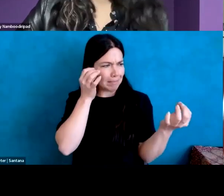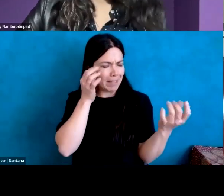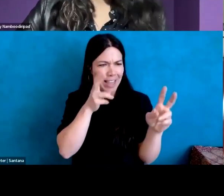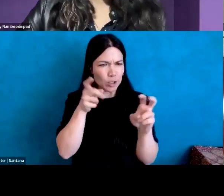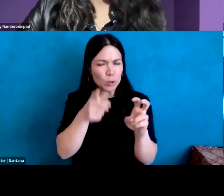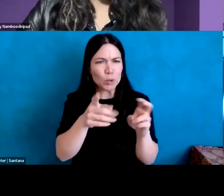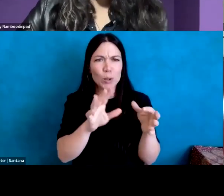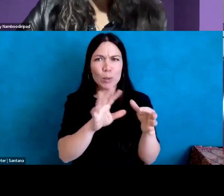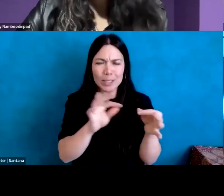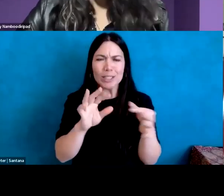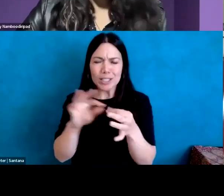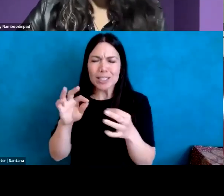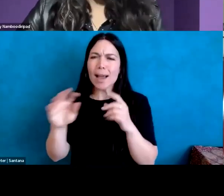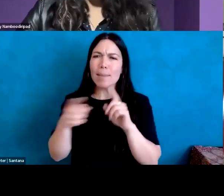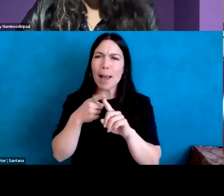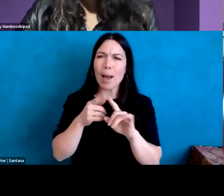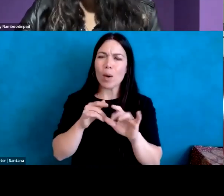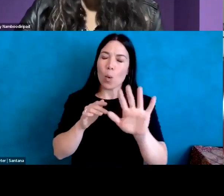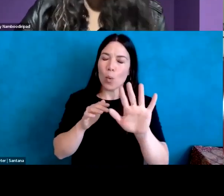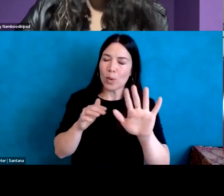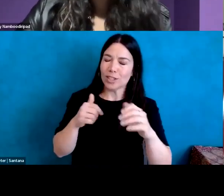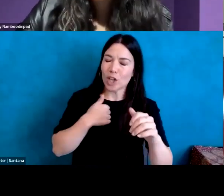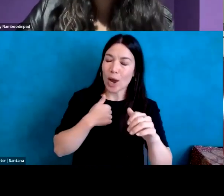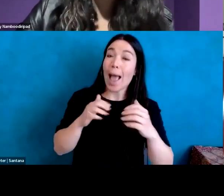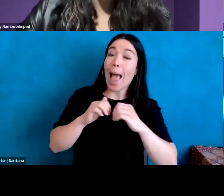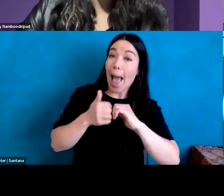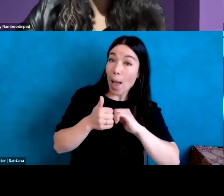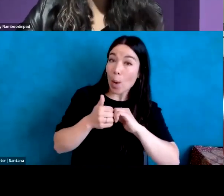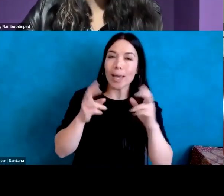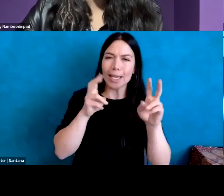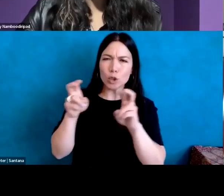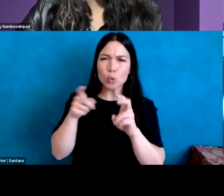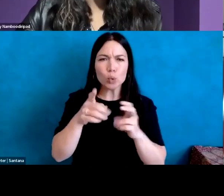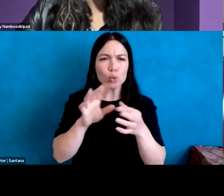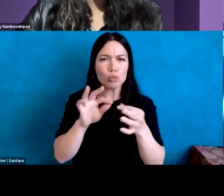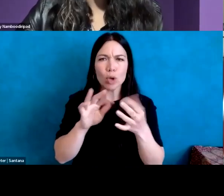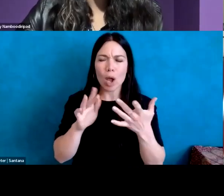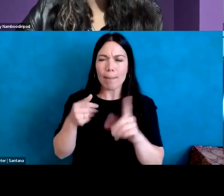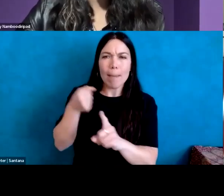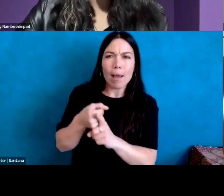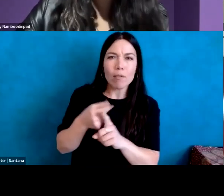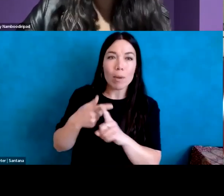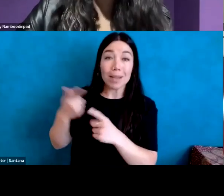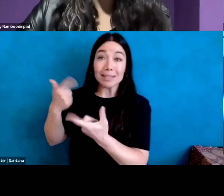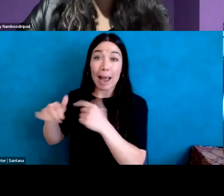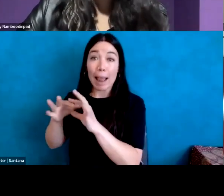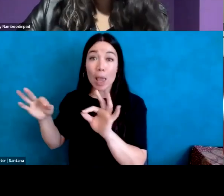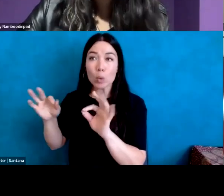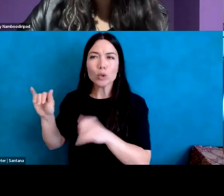sorry-- "About how the issues you've addressed are impacted by the fact that signed languages are also rare in most communities."